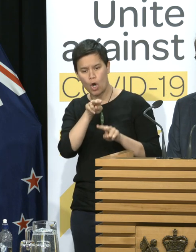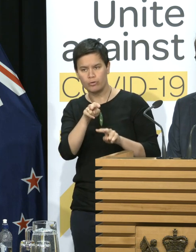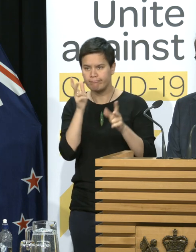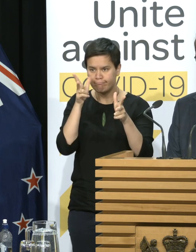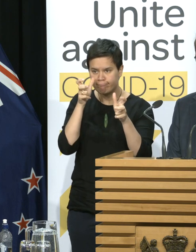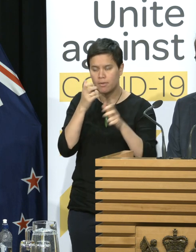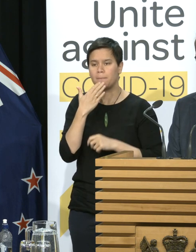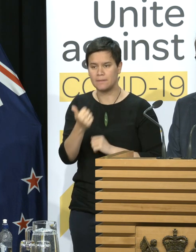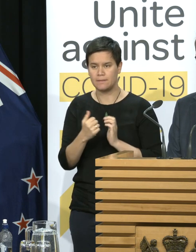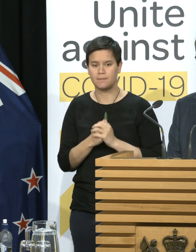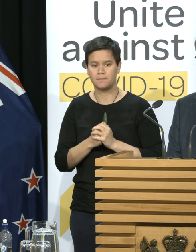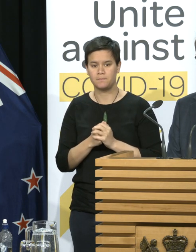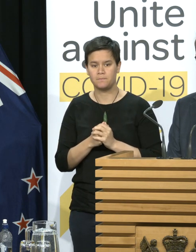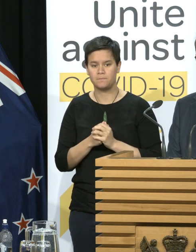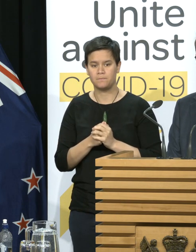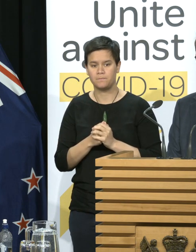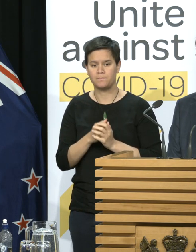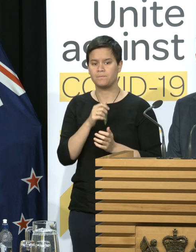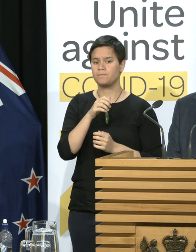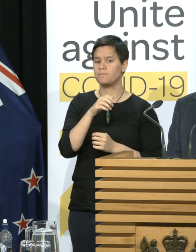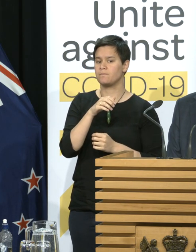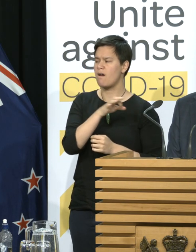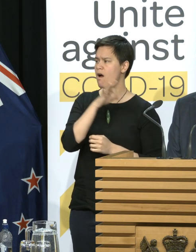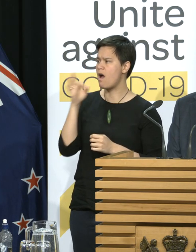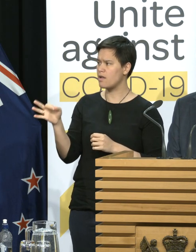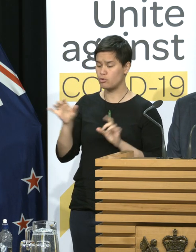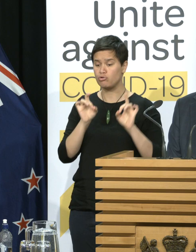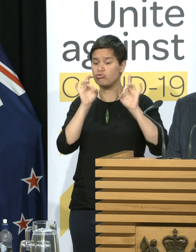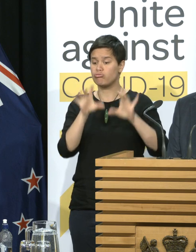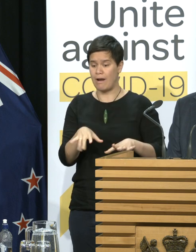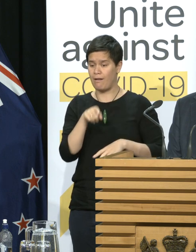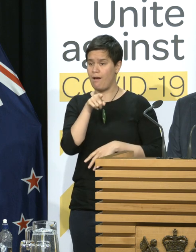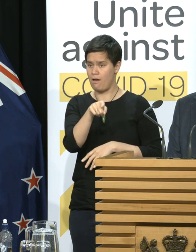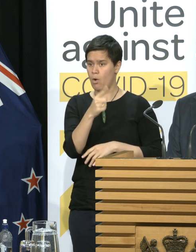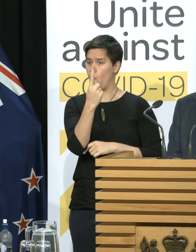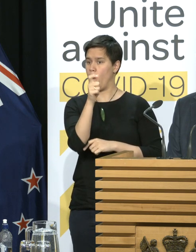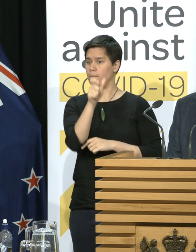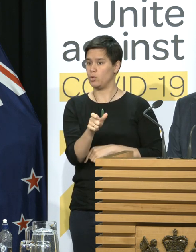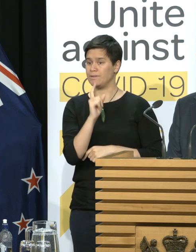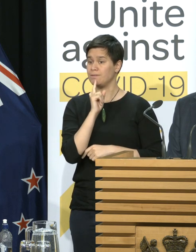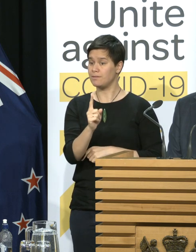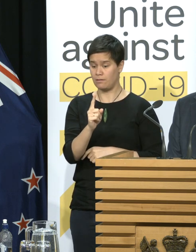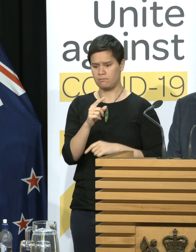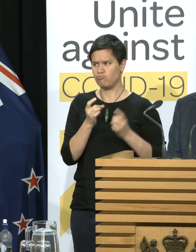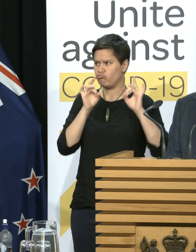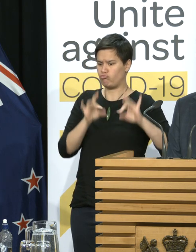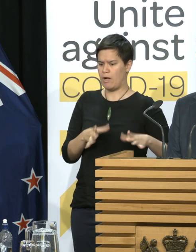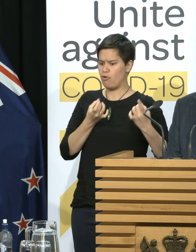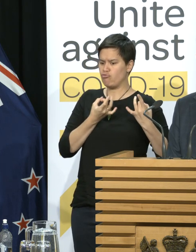for the Australian government Minister Greg Hunt to come out and he said, quote, we are ready to implement our side as soon as New Zealand is when we heartened by that message